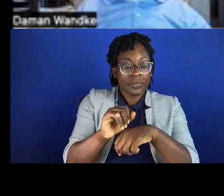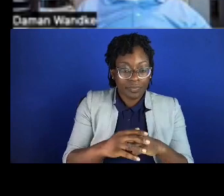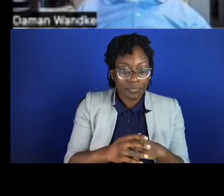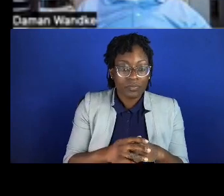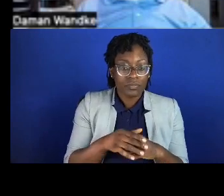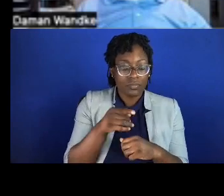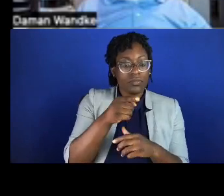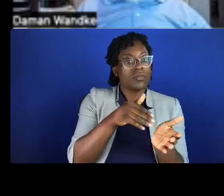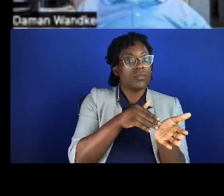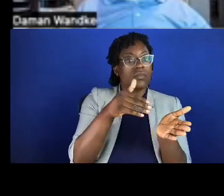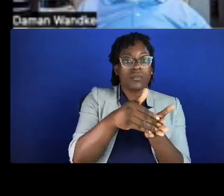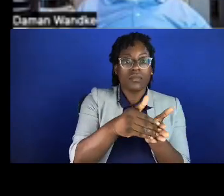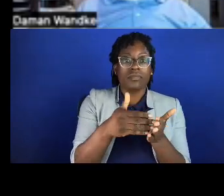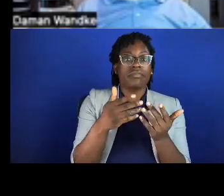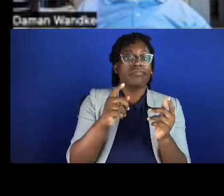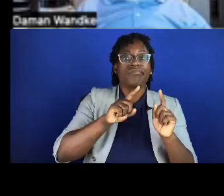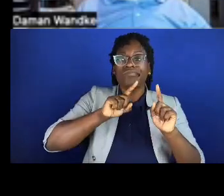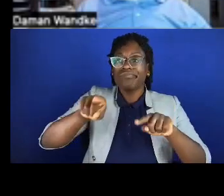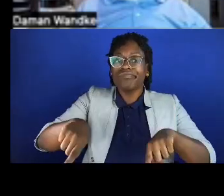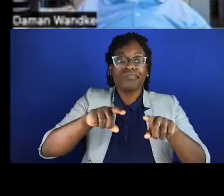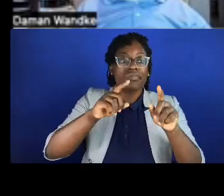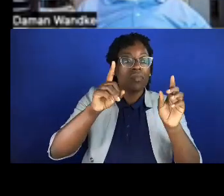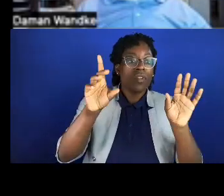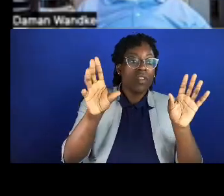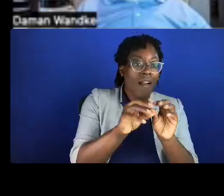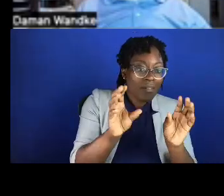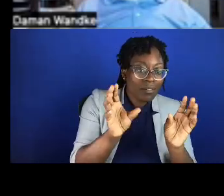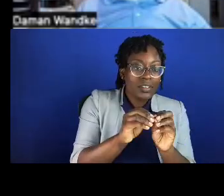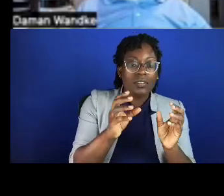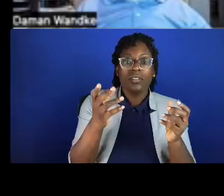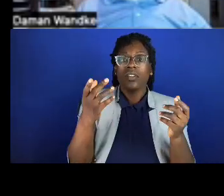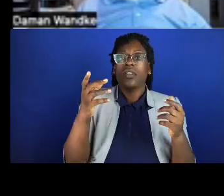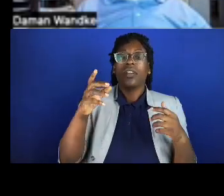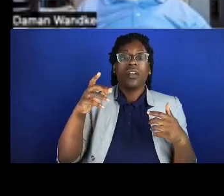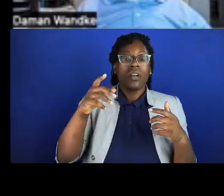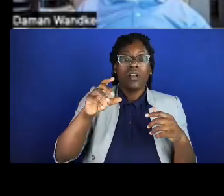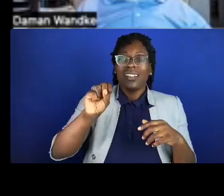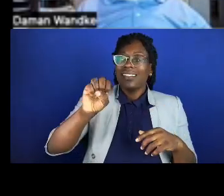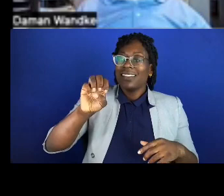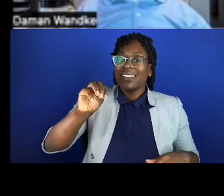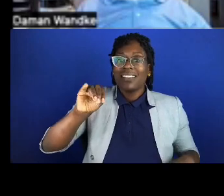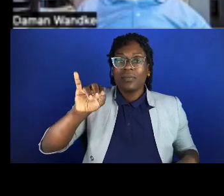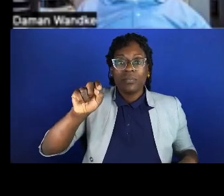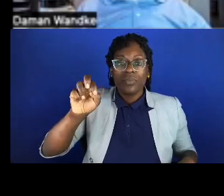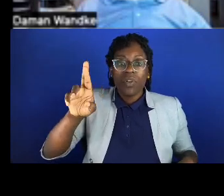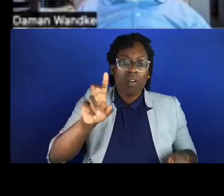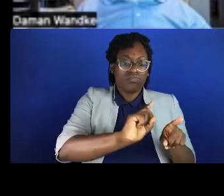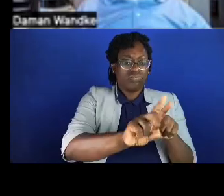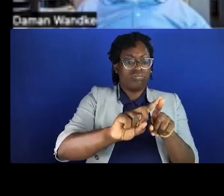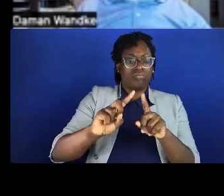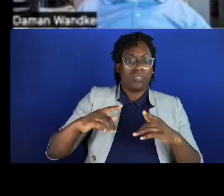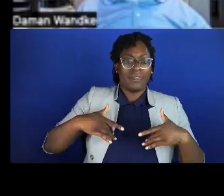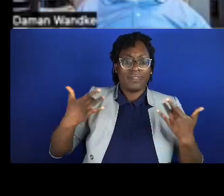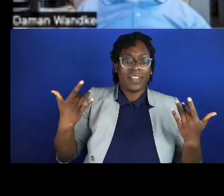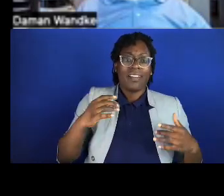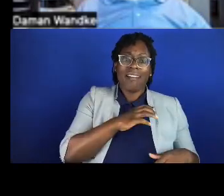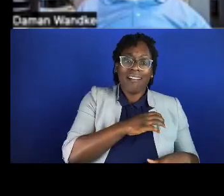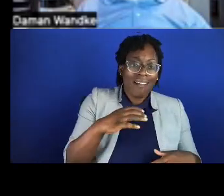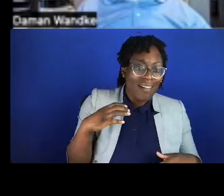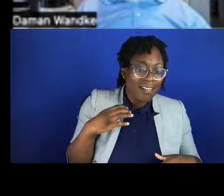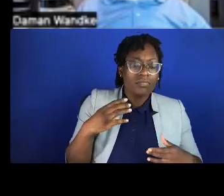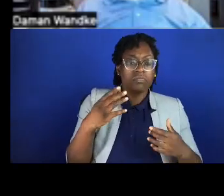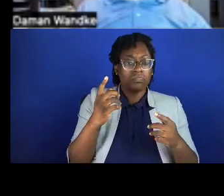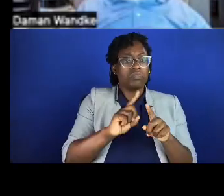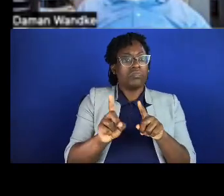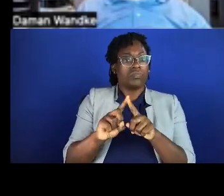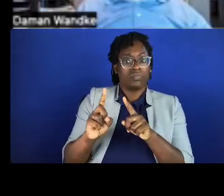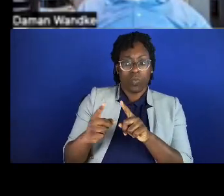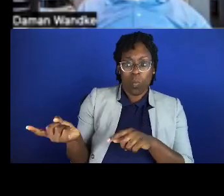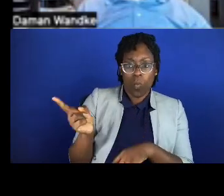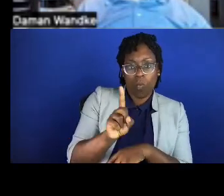Victor is a frequent lecturer in congresses, conferences and seminars about sports management